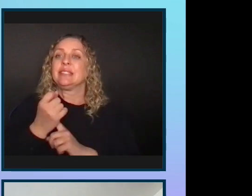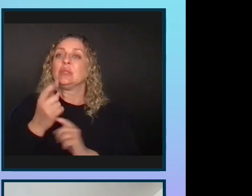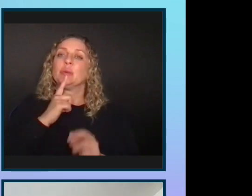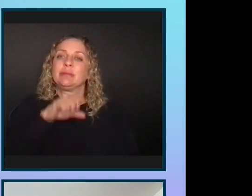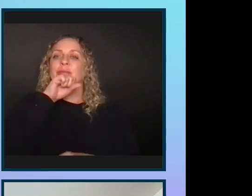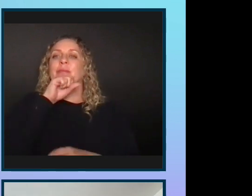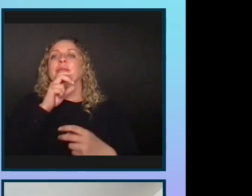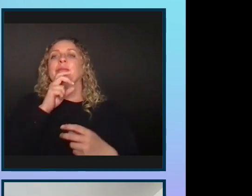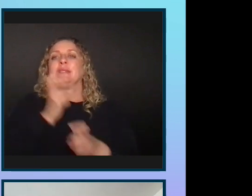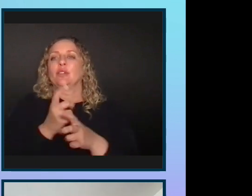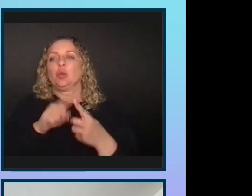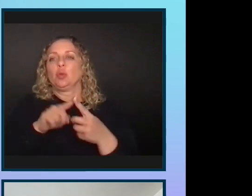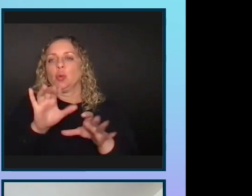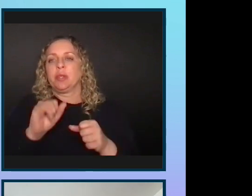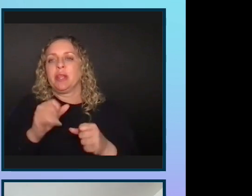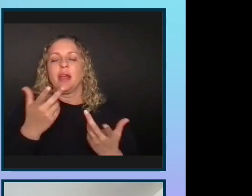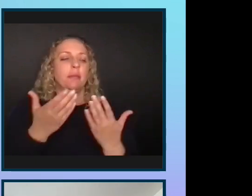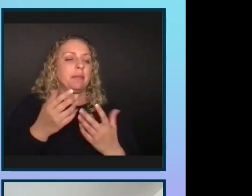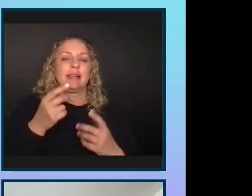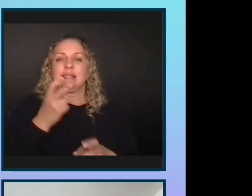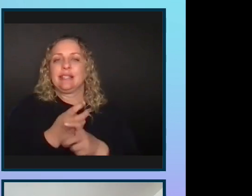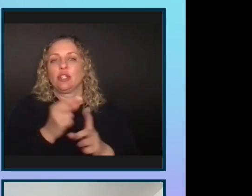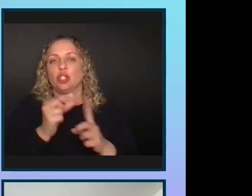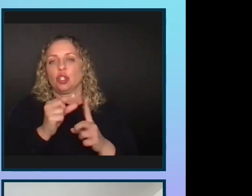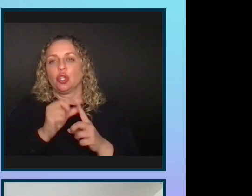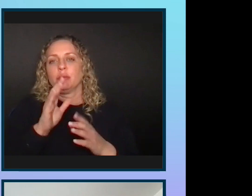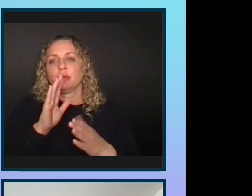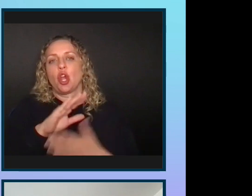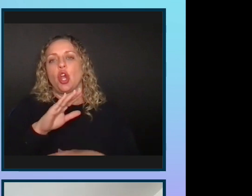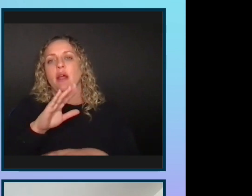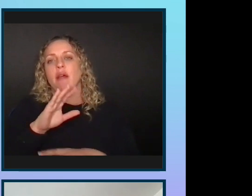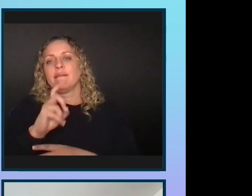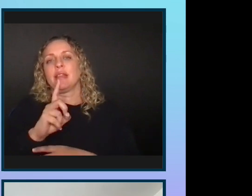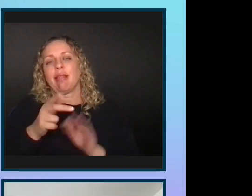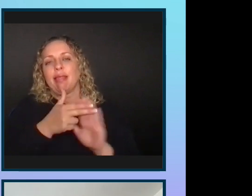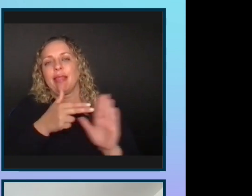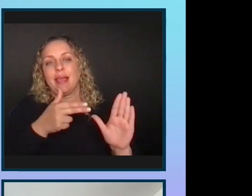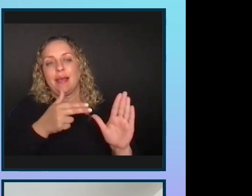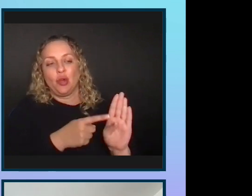Say if this difficult term is on a field label, at that point, it becomes helpful to explore options,